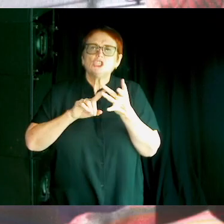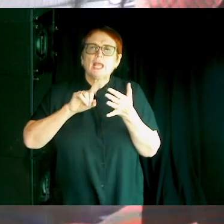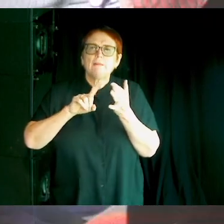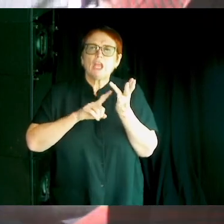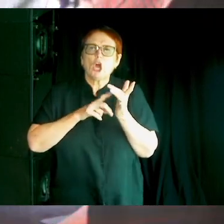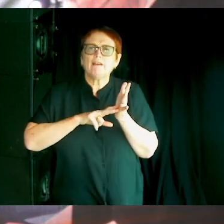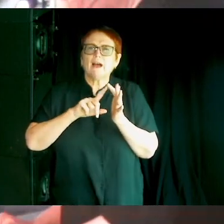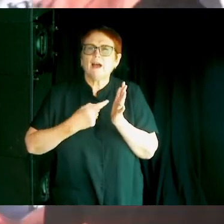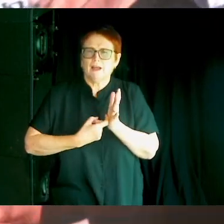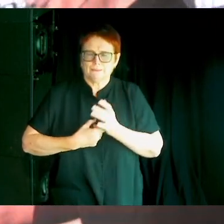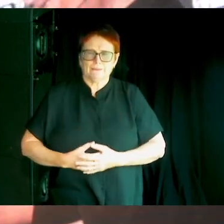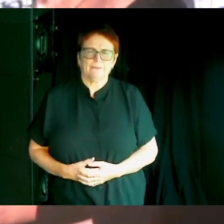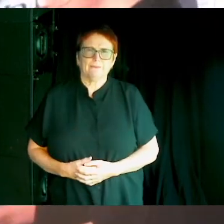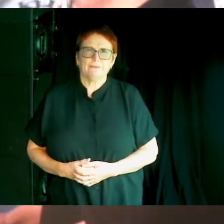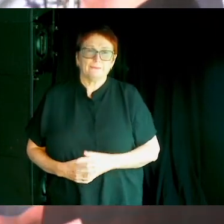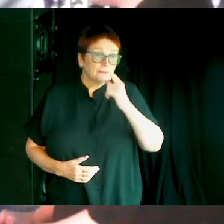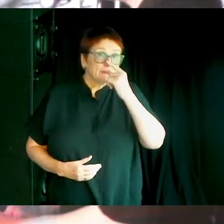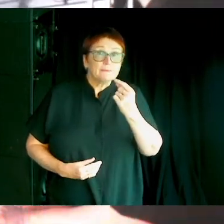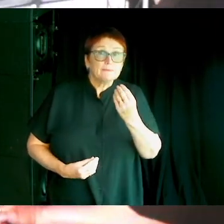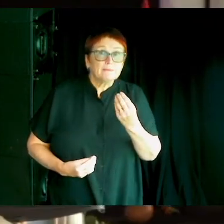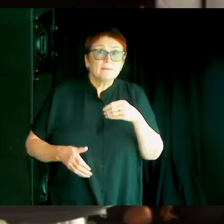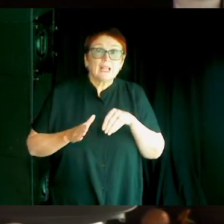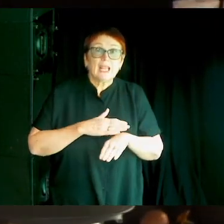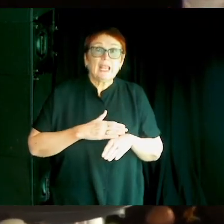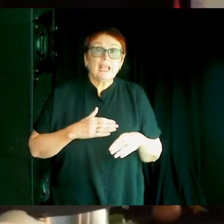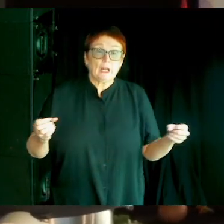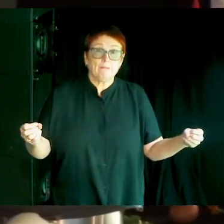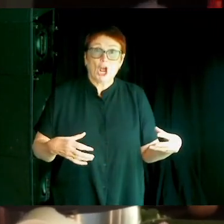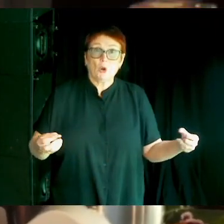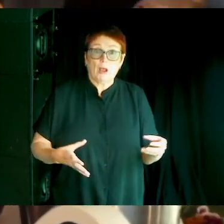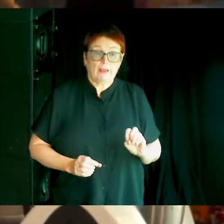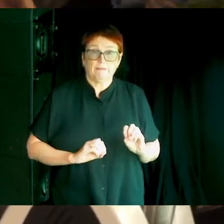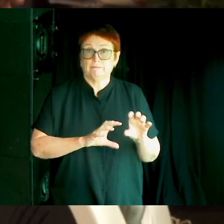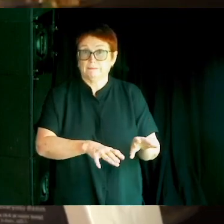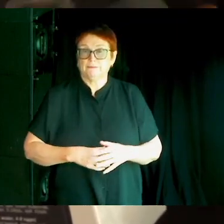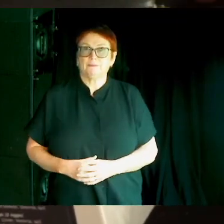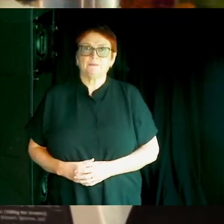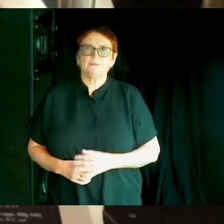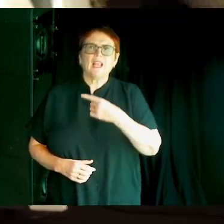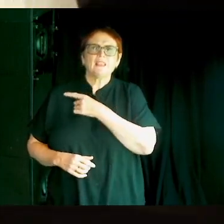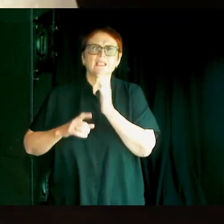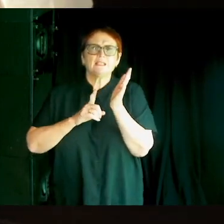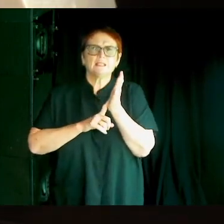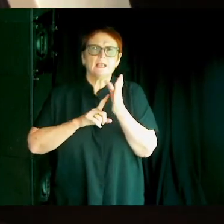or if you're like okay you can hear this in microwave I call this is the laksa super bowl